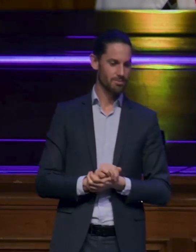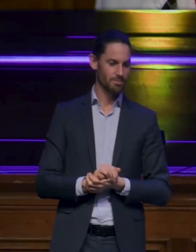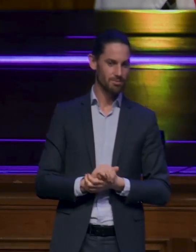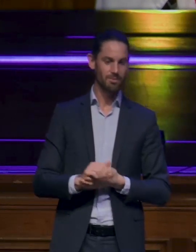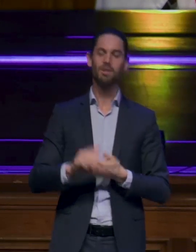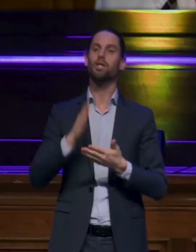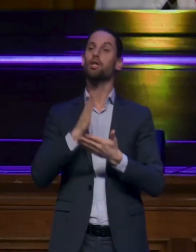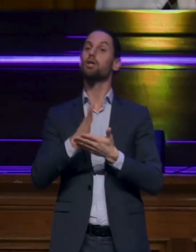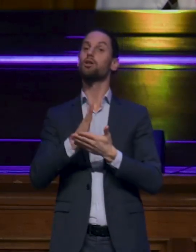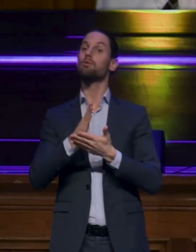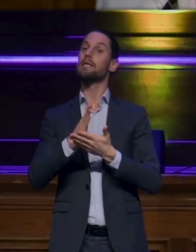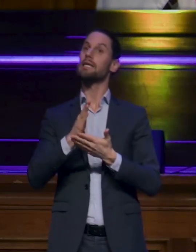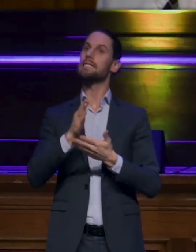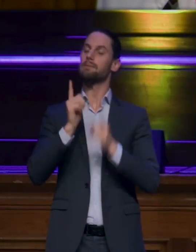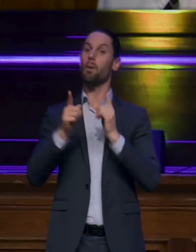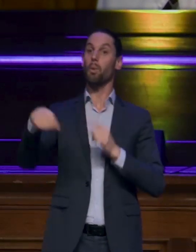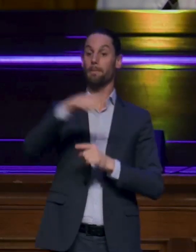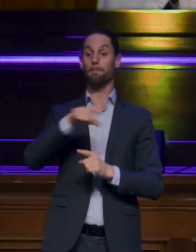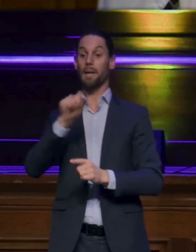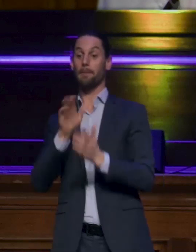and ideas to reinforce ourselves from time to time